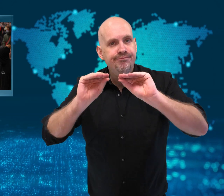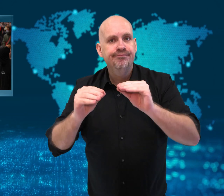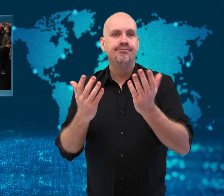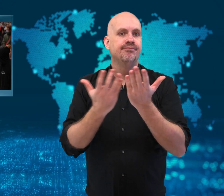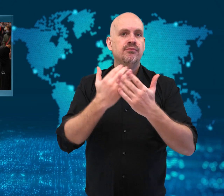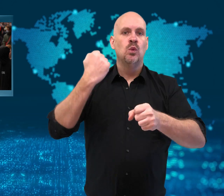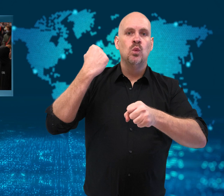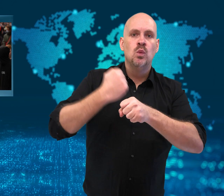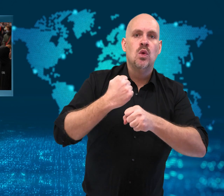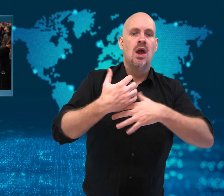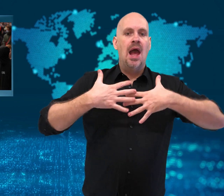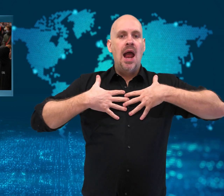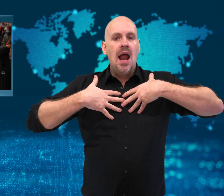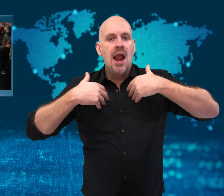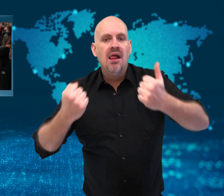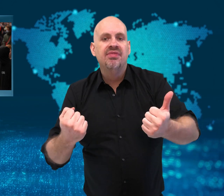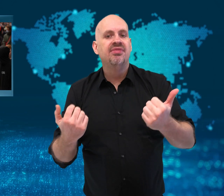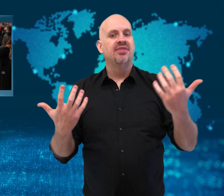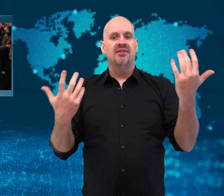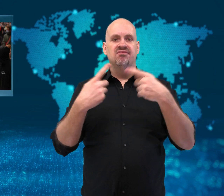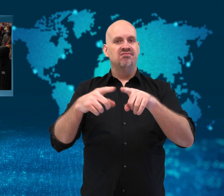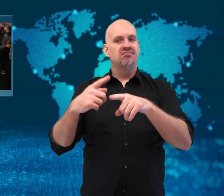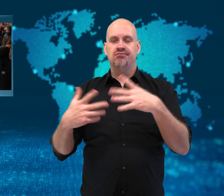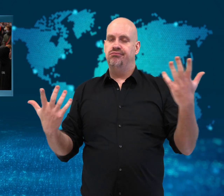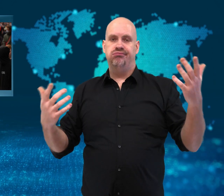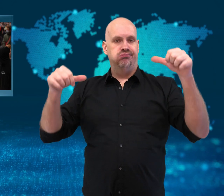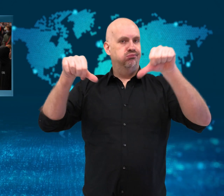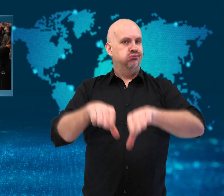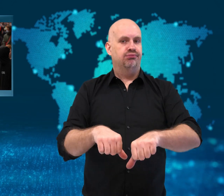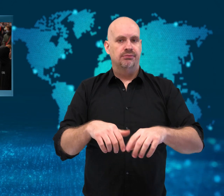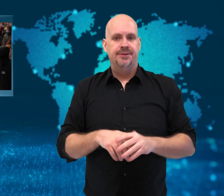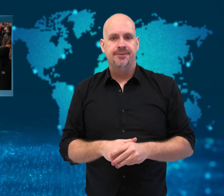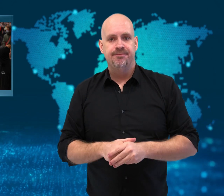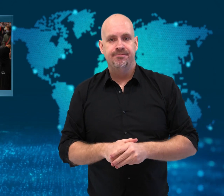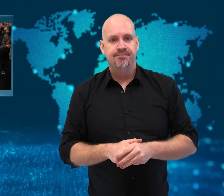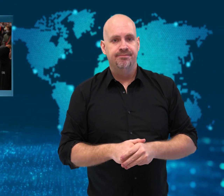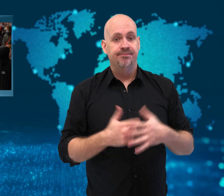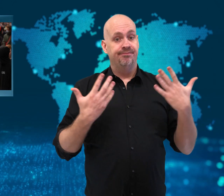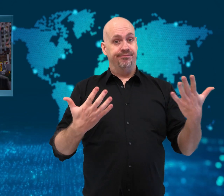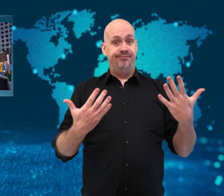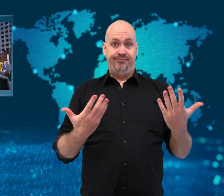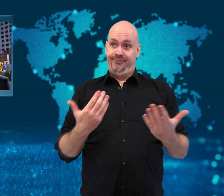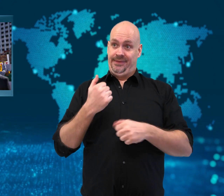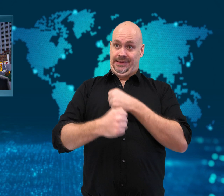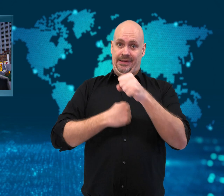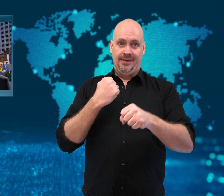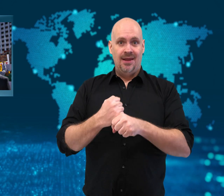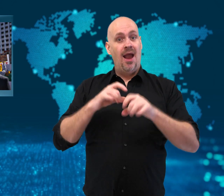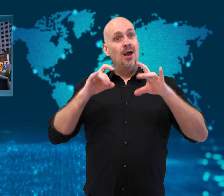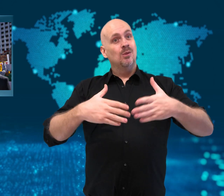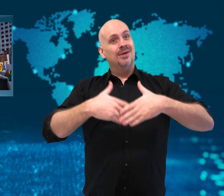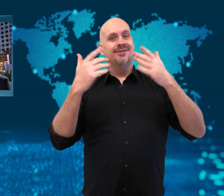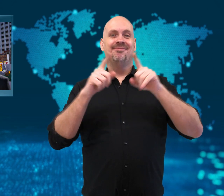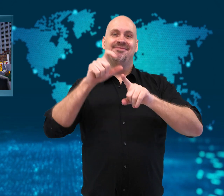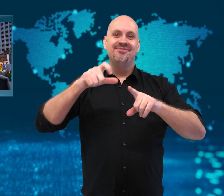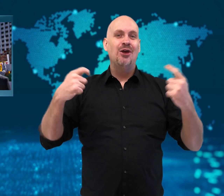They are often behind other Australians in health and in employment.